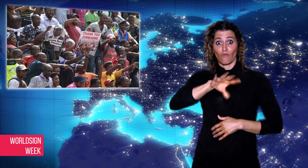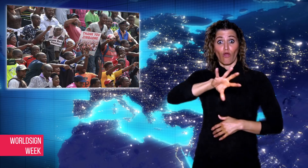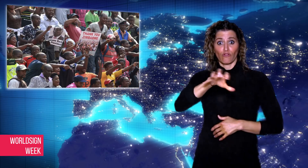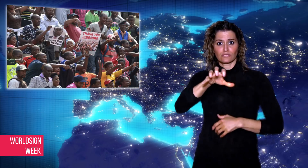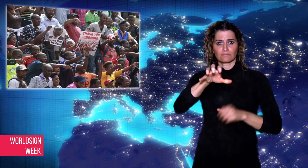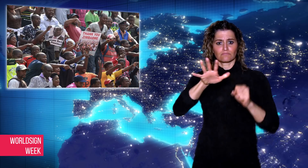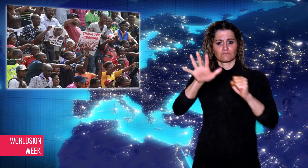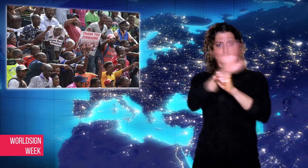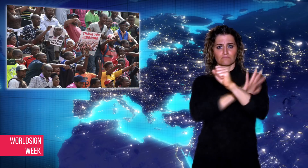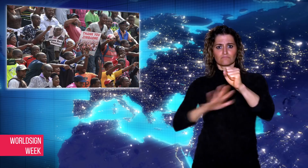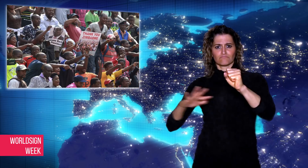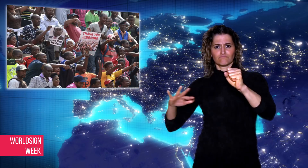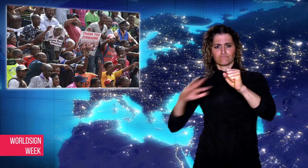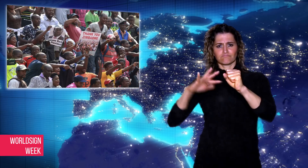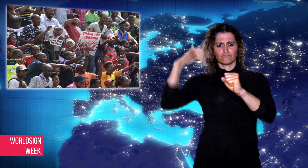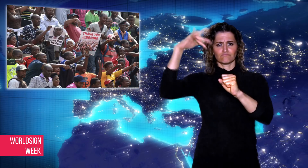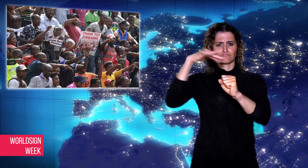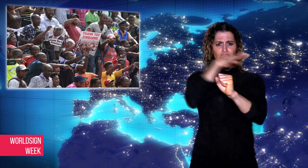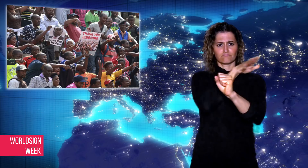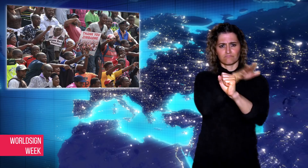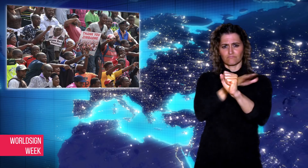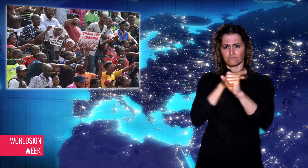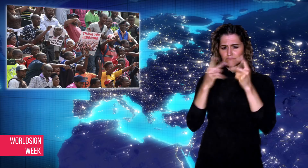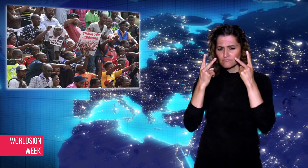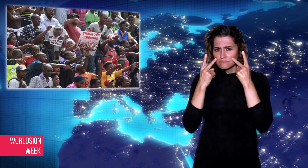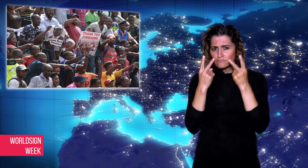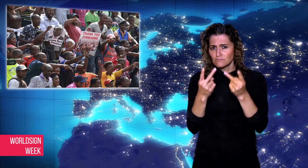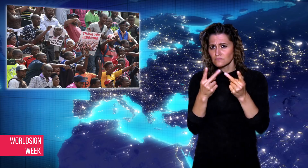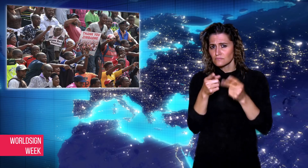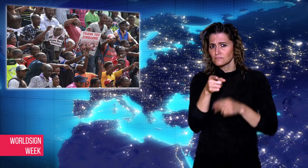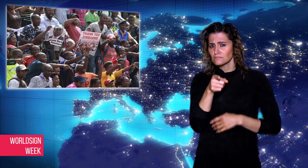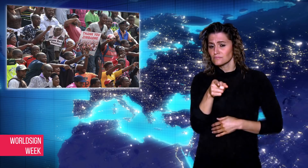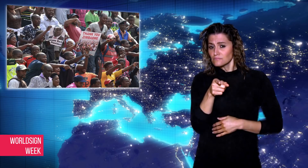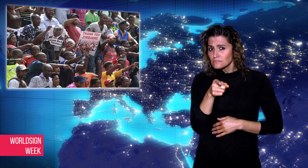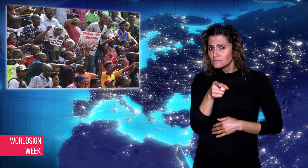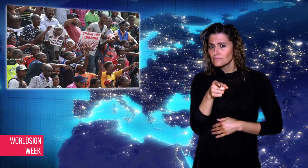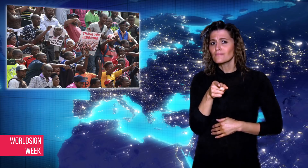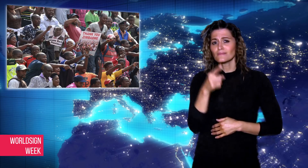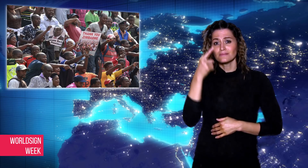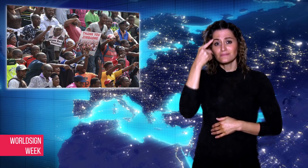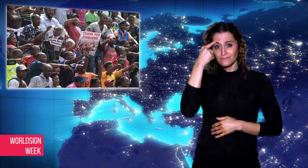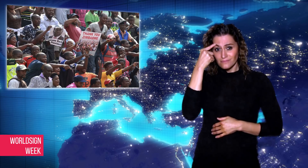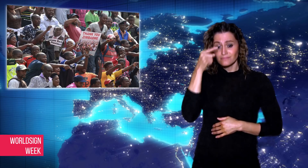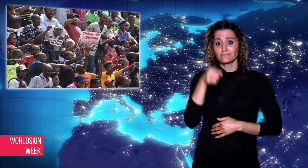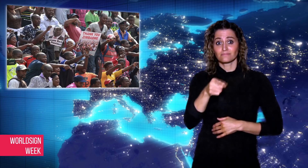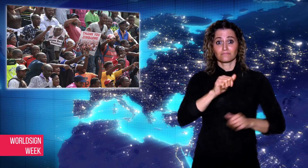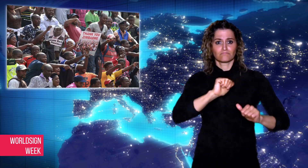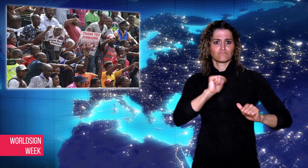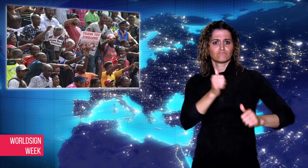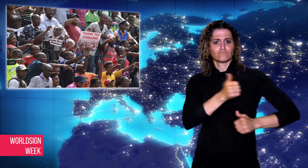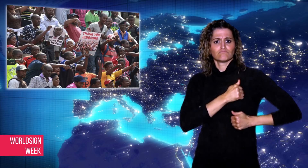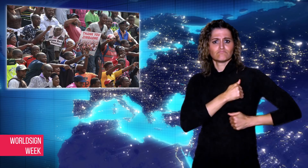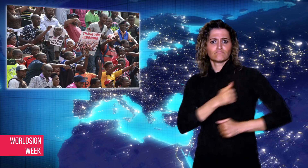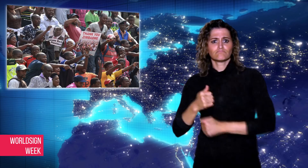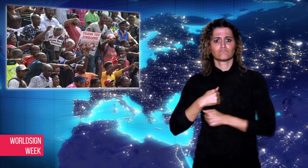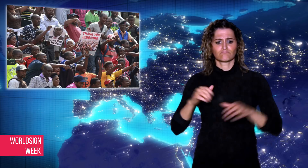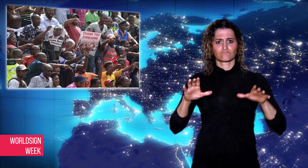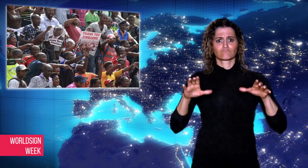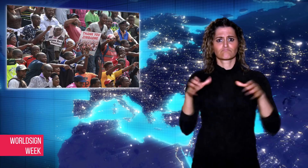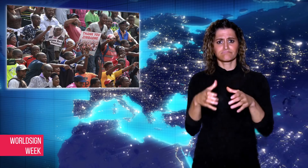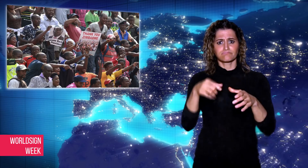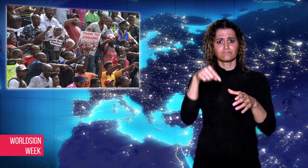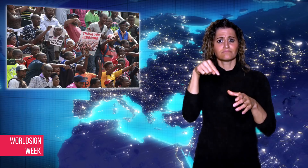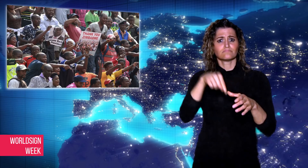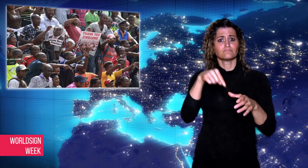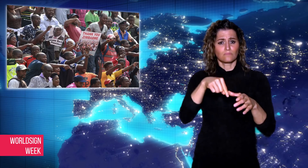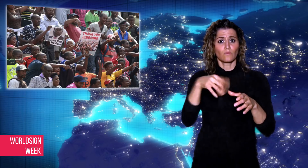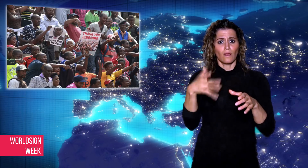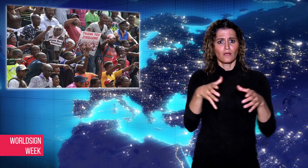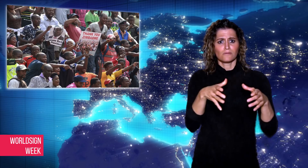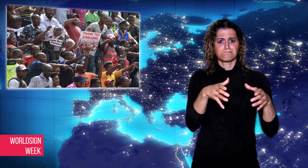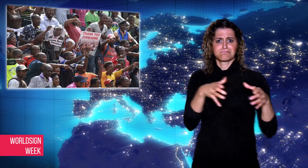that resulted in anti-Mugabe